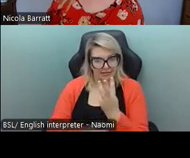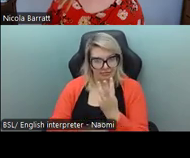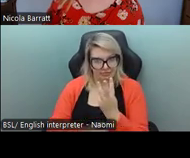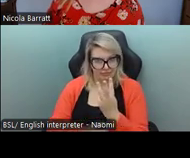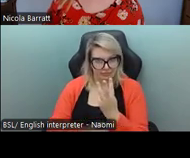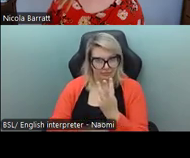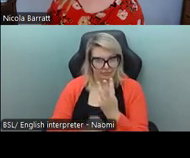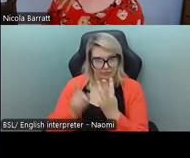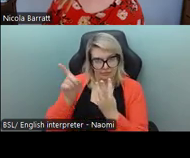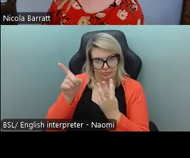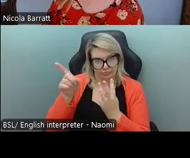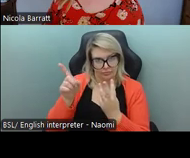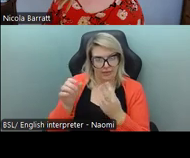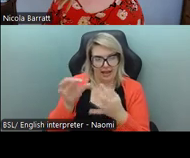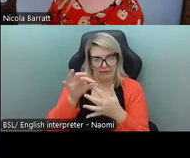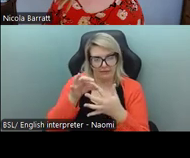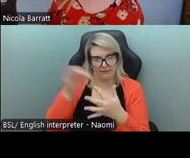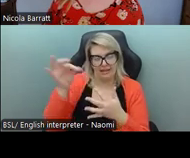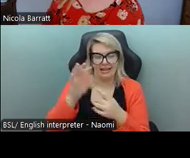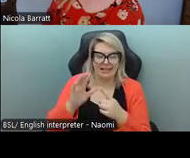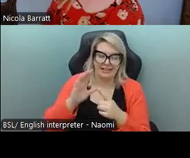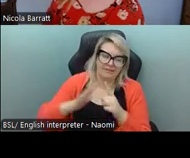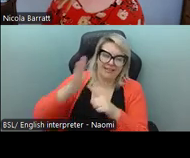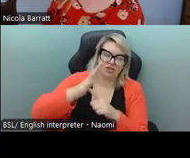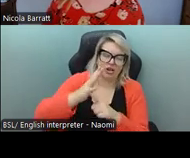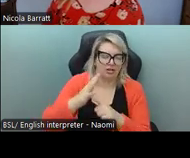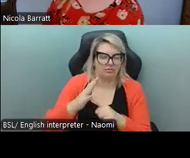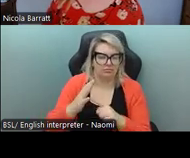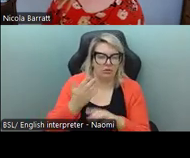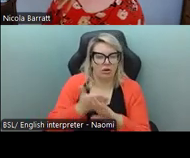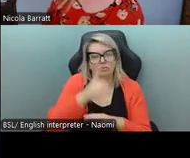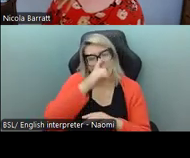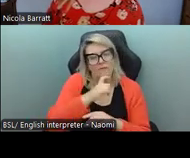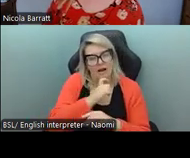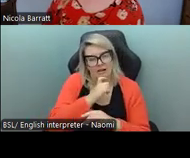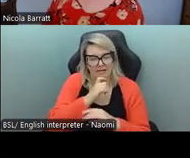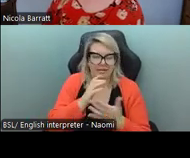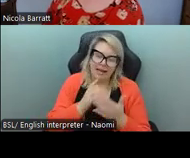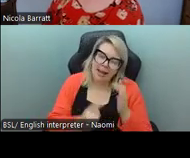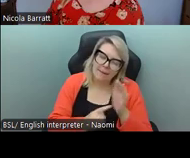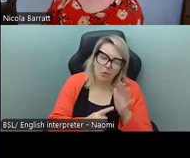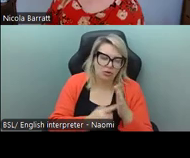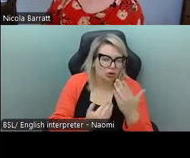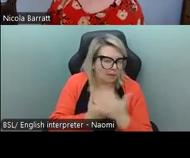and then you can do feature on top of profile. Make sure you keep that section up to date. Don't leave ones up there forever.